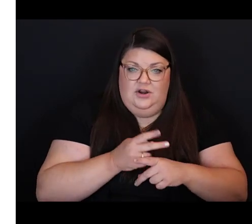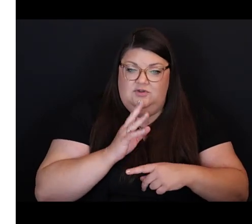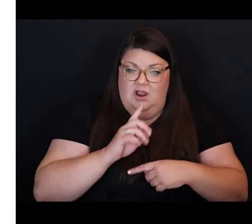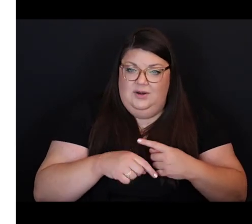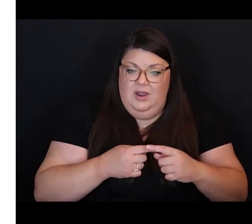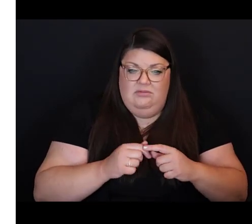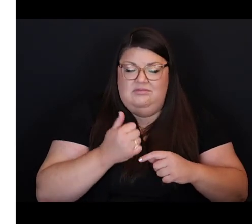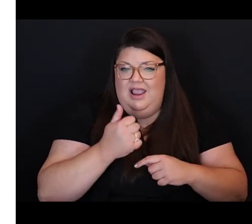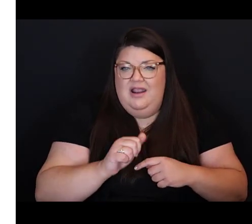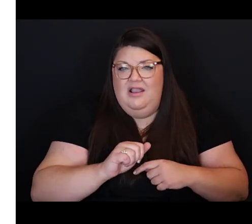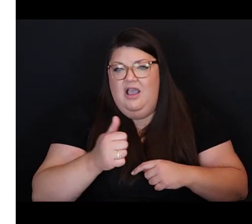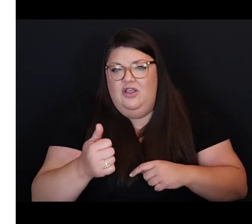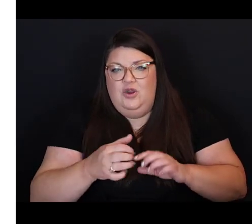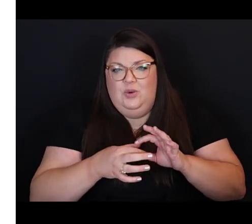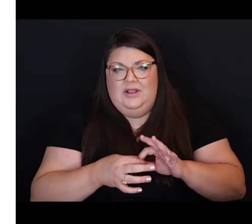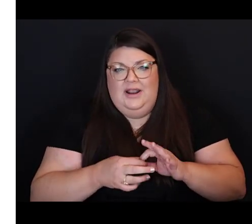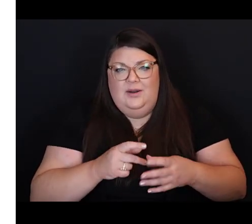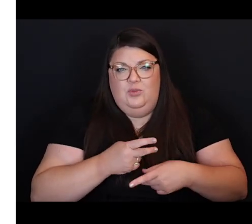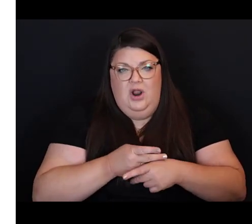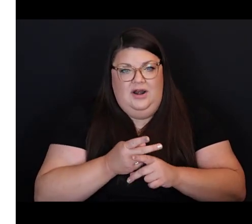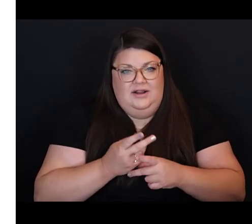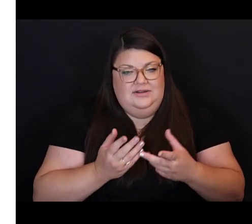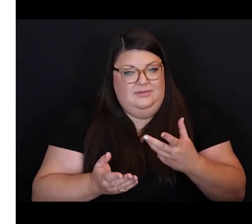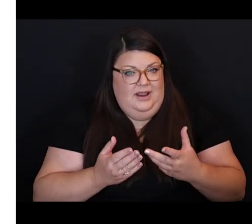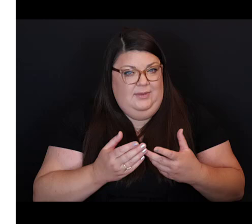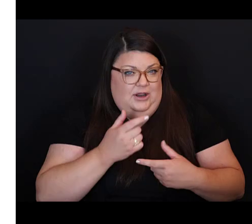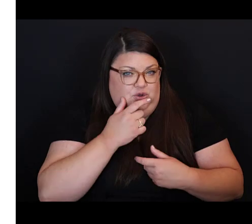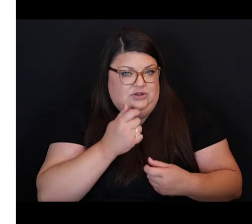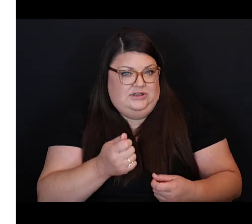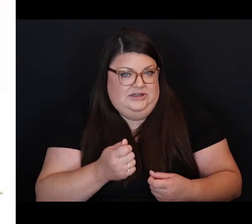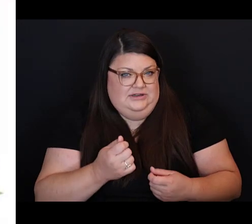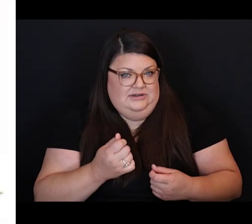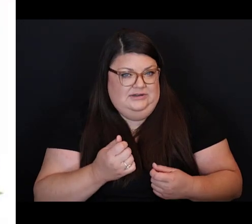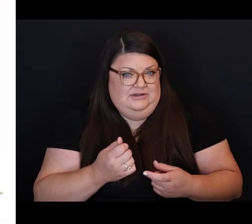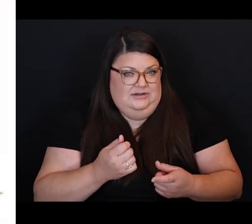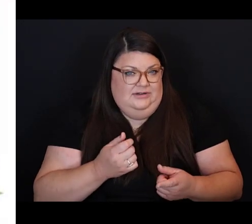the products you've talked about and any other related products that you may uh may be interested